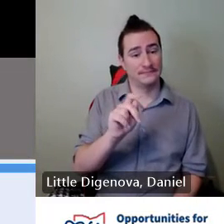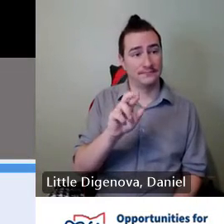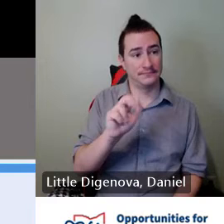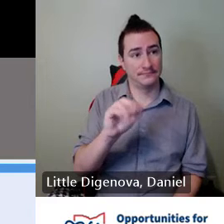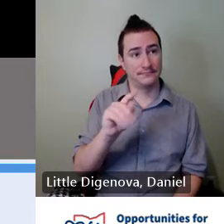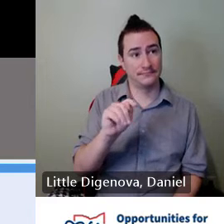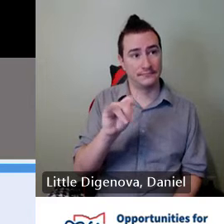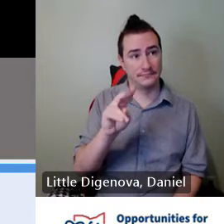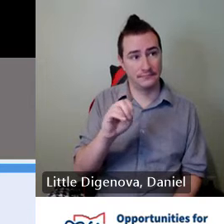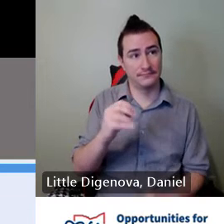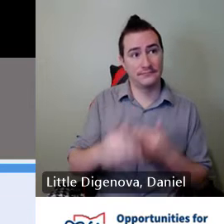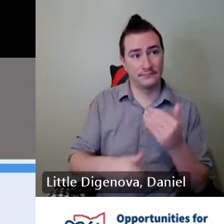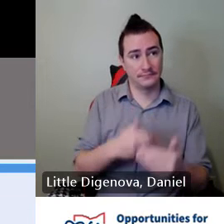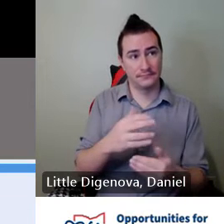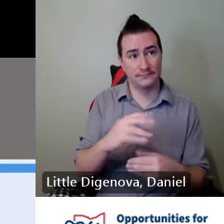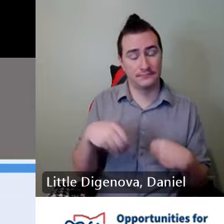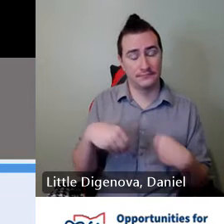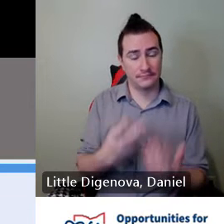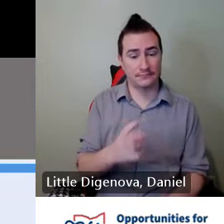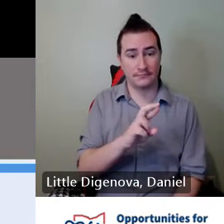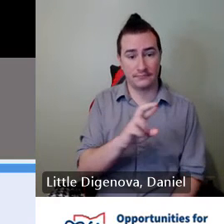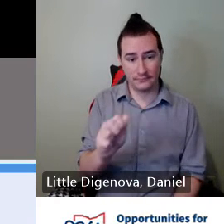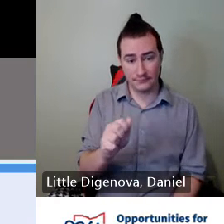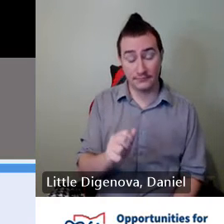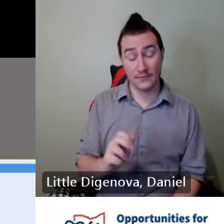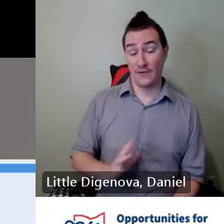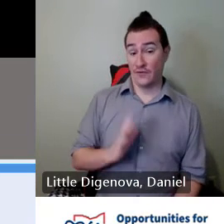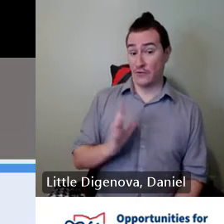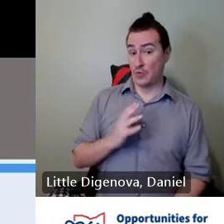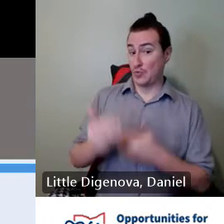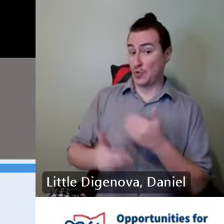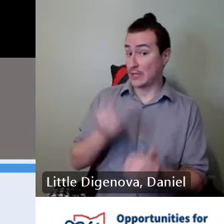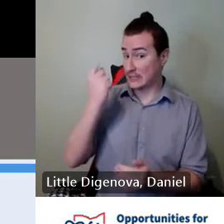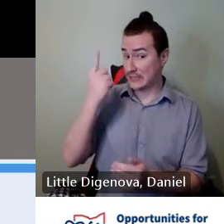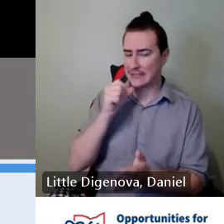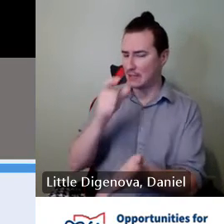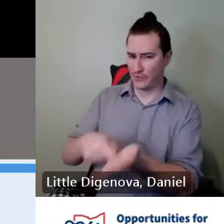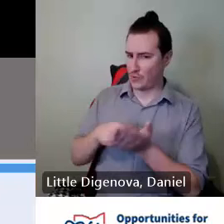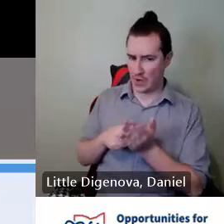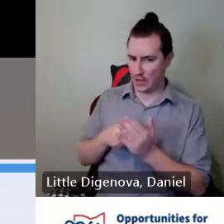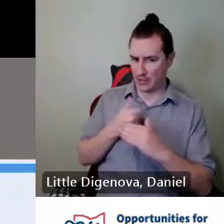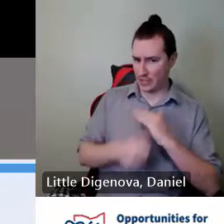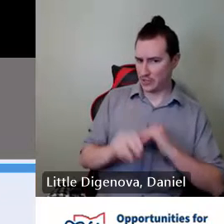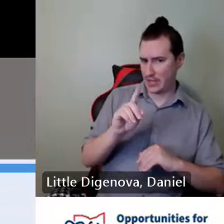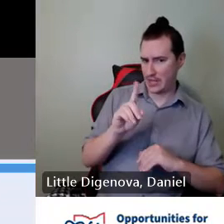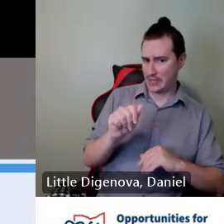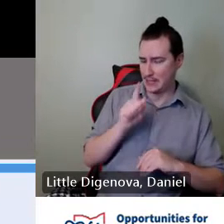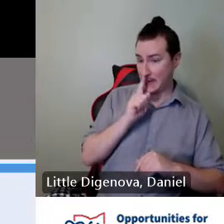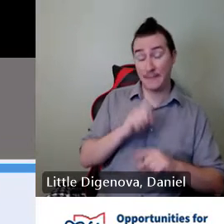We know a formal process is not required under the ADA, but it is a best practice that many employers find helpful.